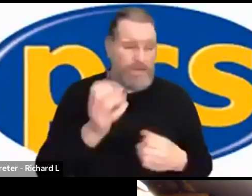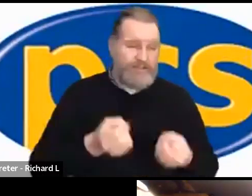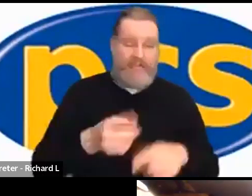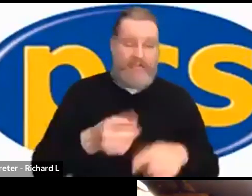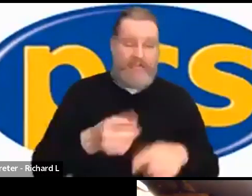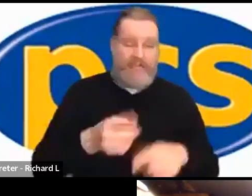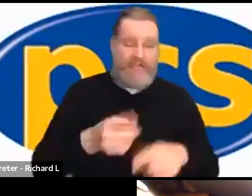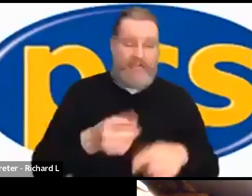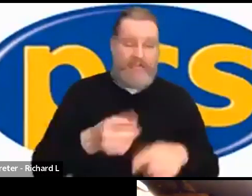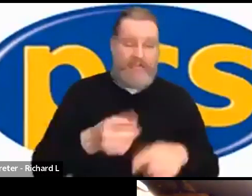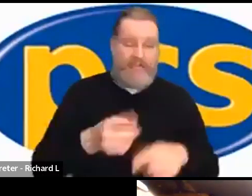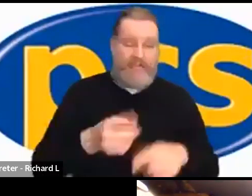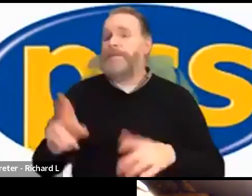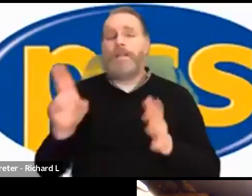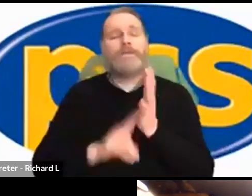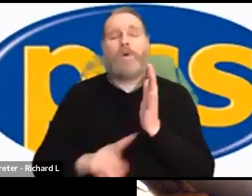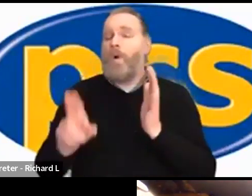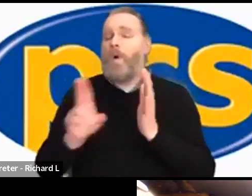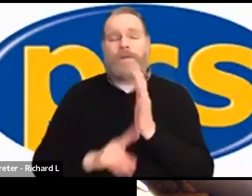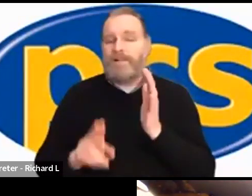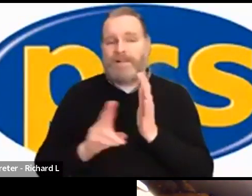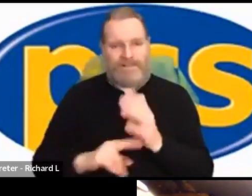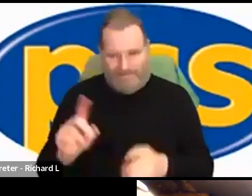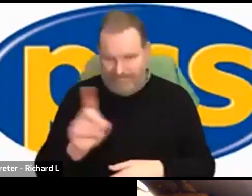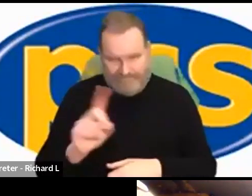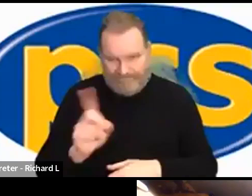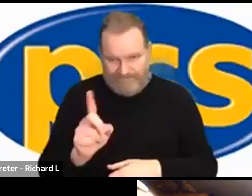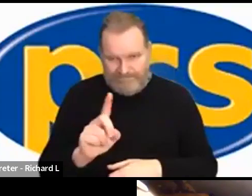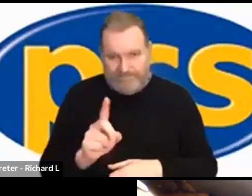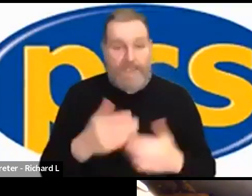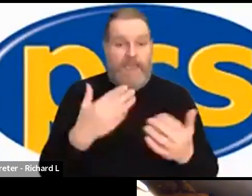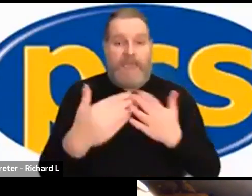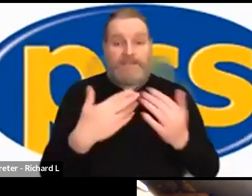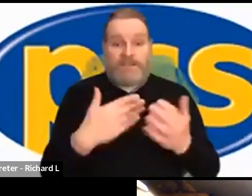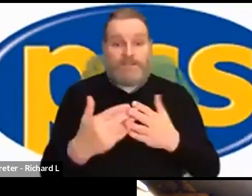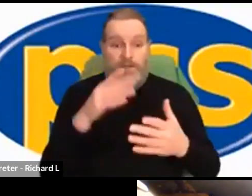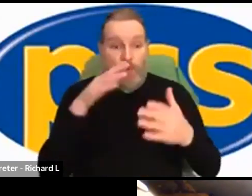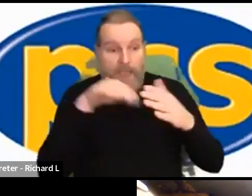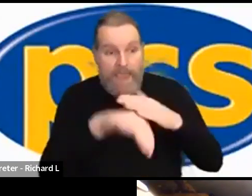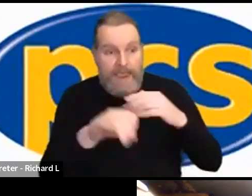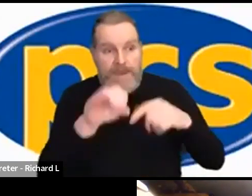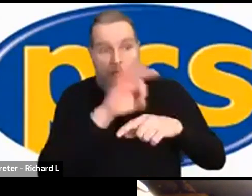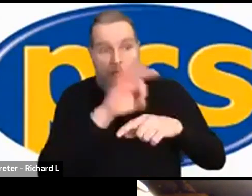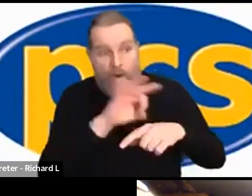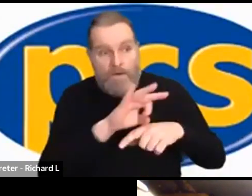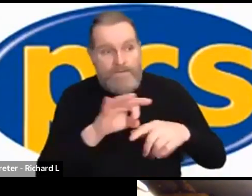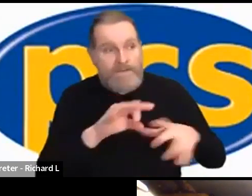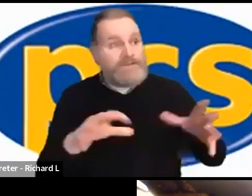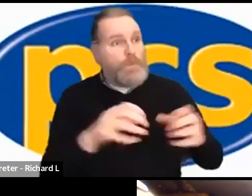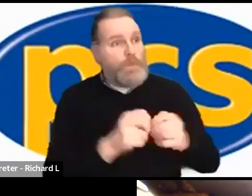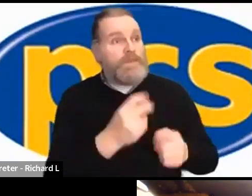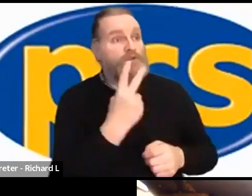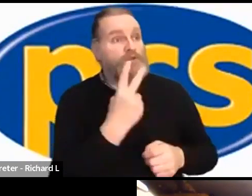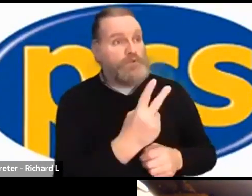. The , and most people are working and most people are working normally. So every every single employer, whether you work in an office of in an office of 2 people or 2 in an office of 2 people or